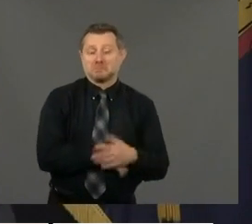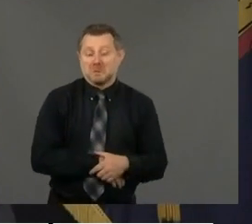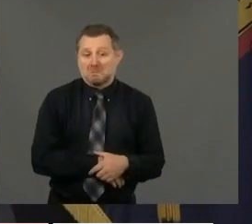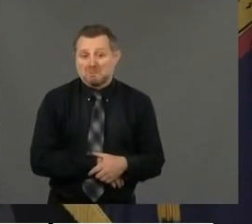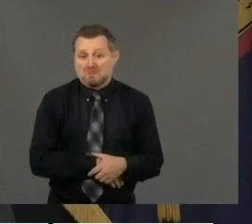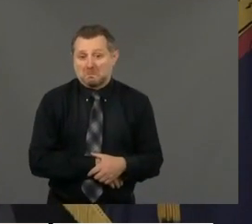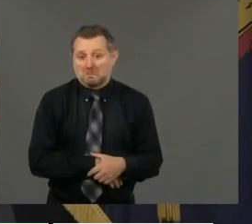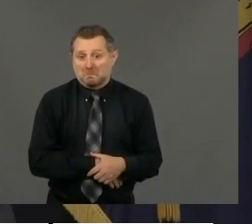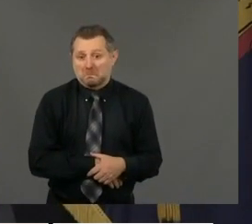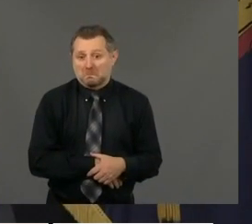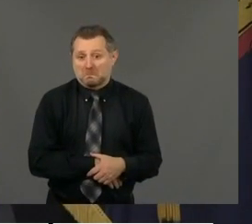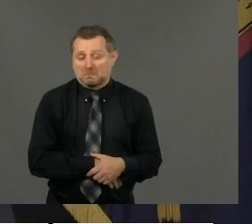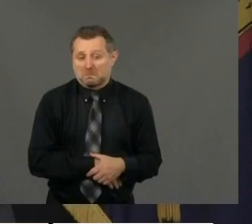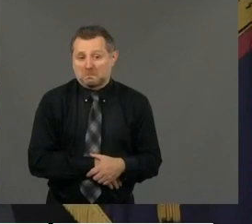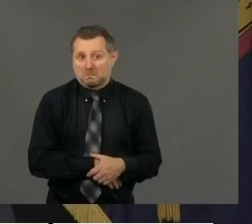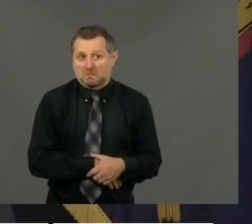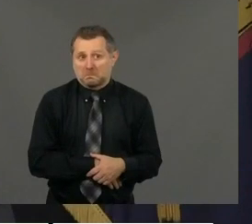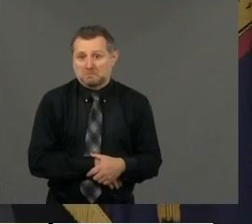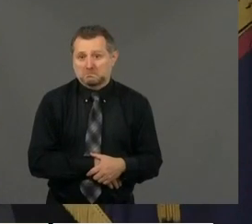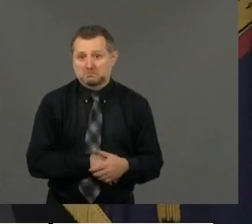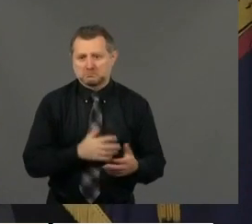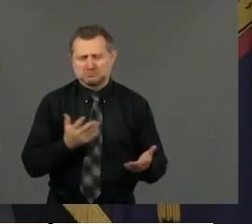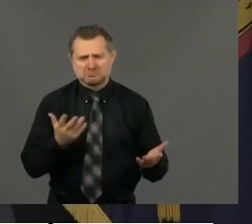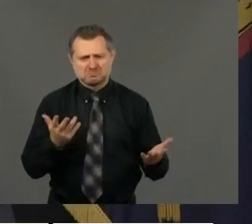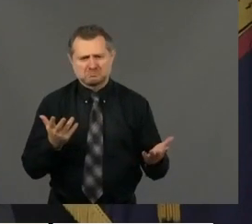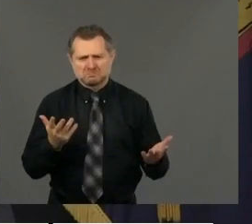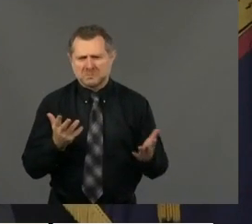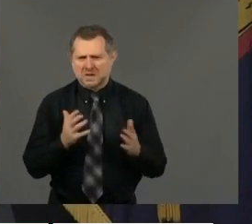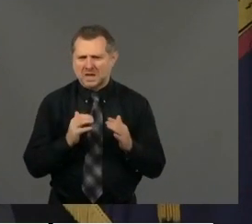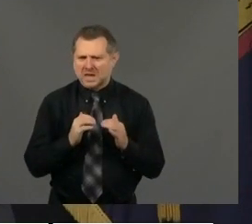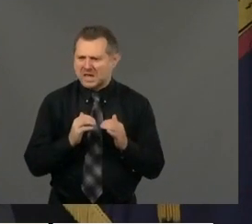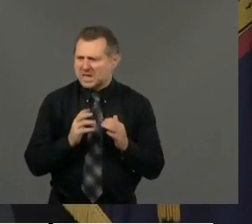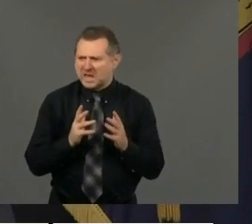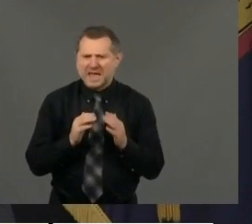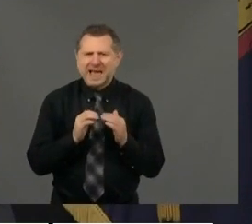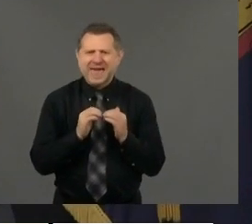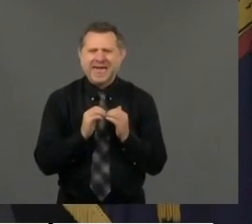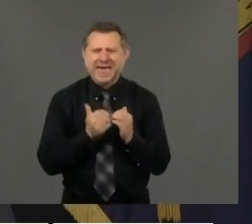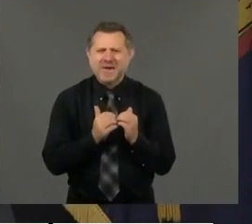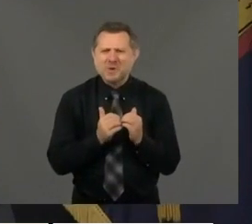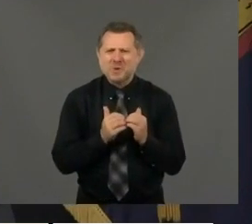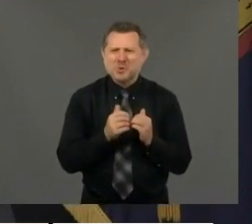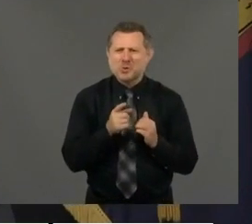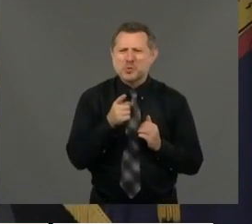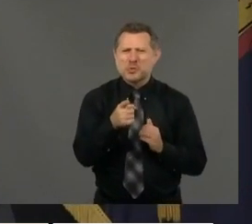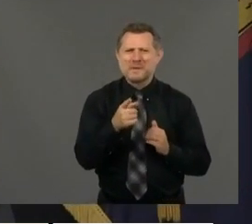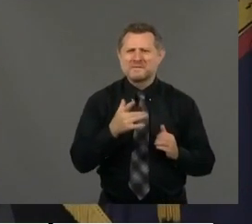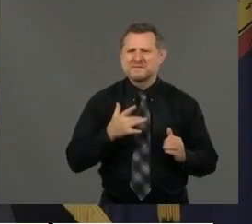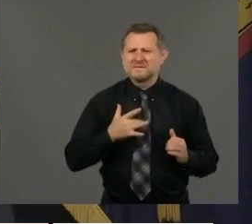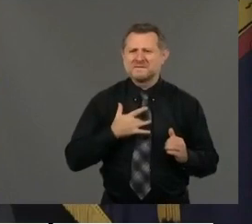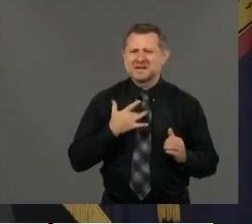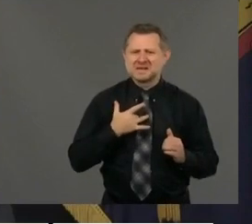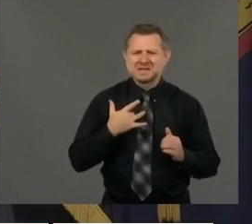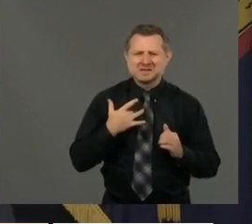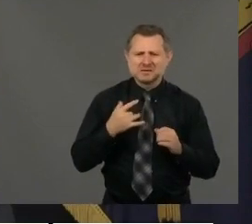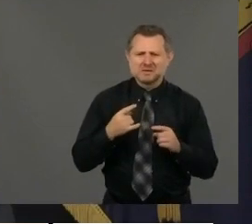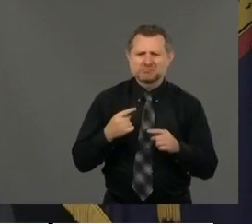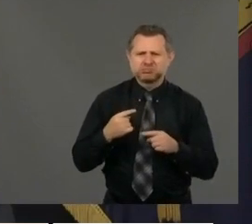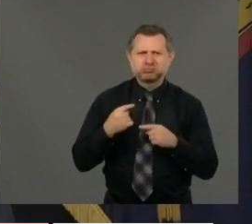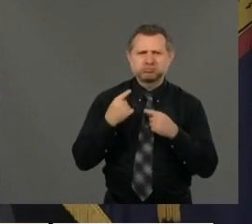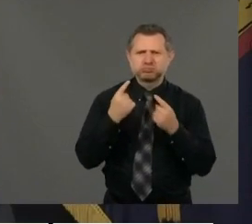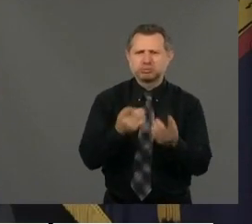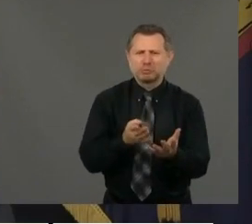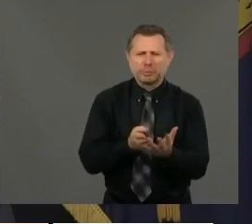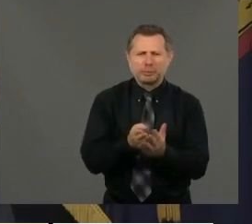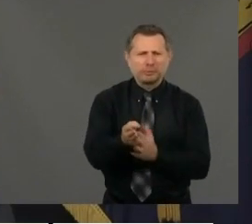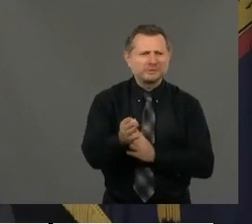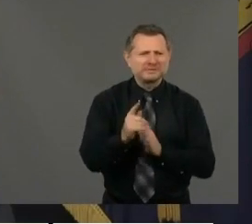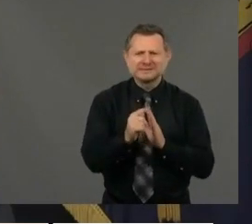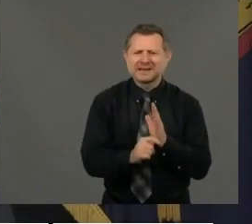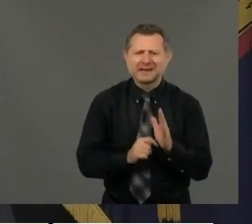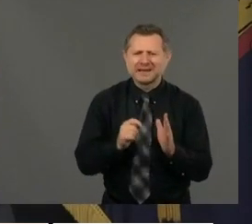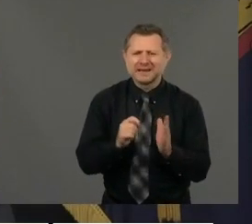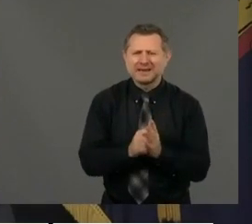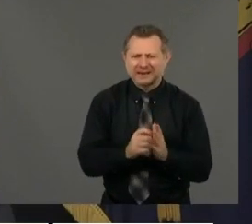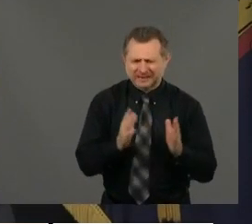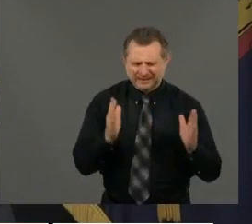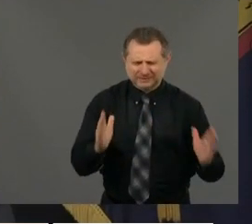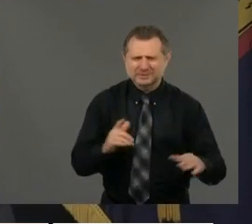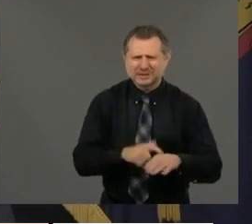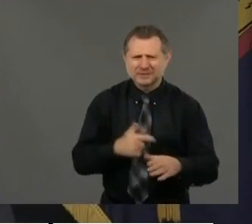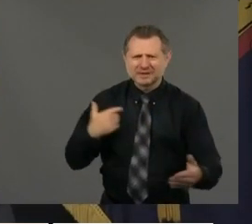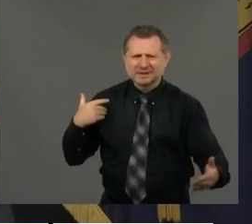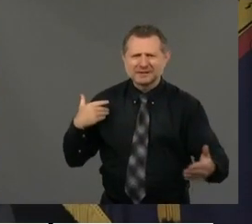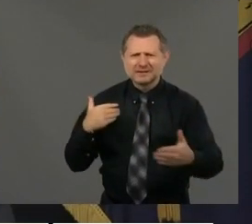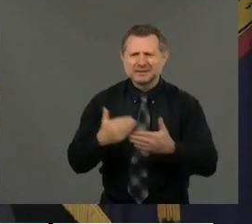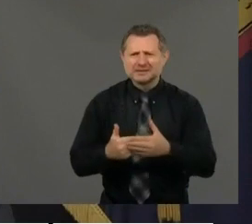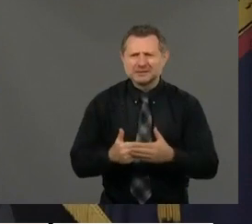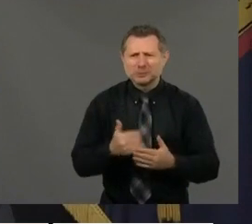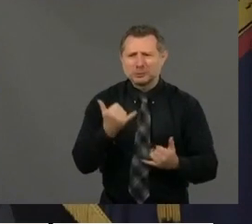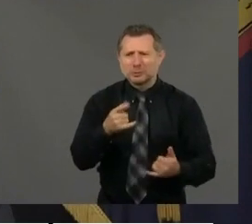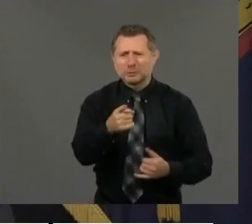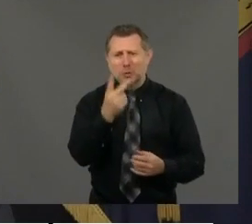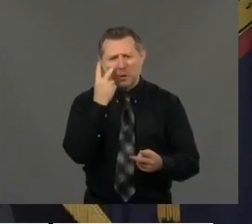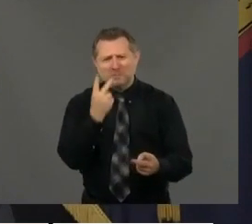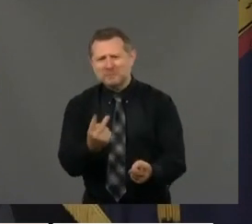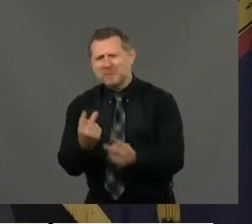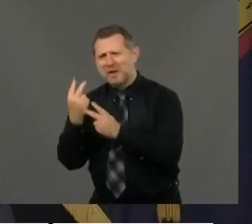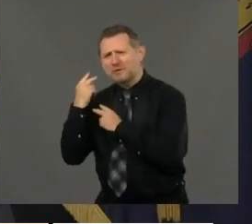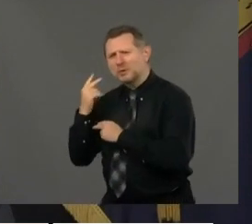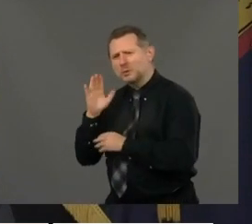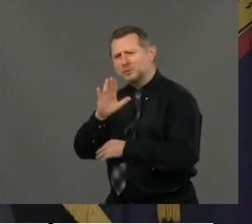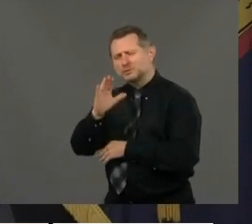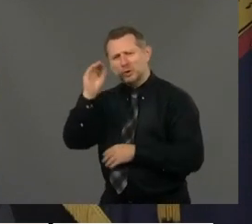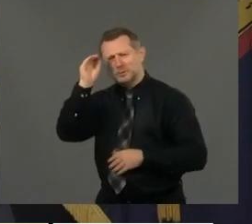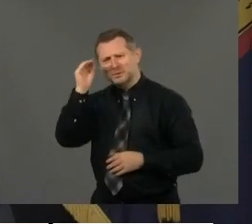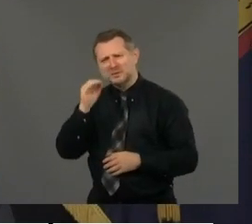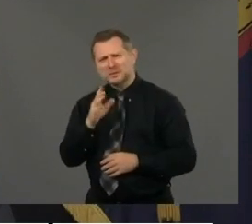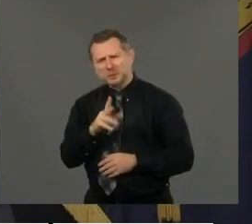CUOMO, I WOULD ASK ANDREW CUOMO